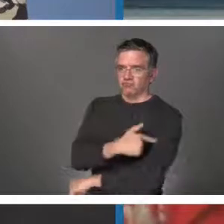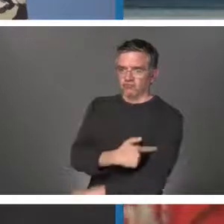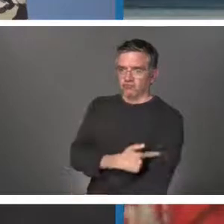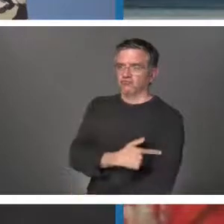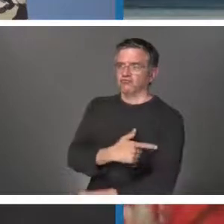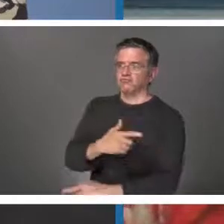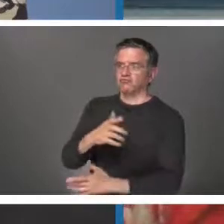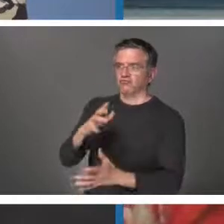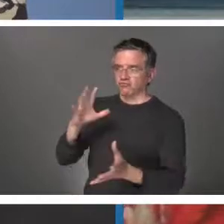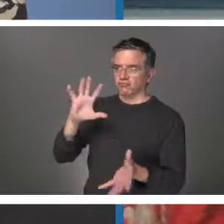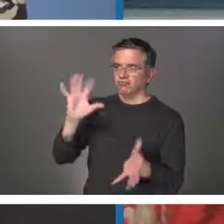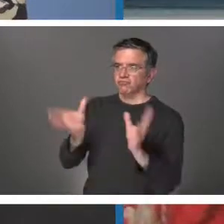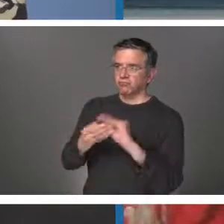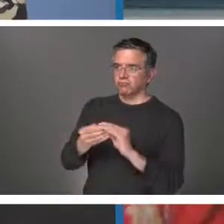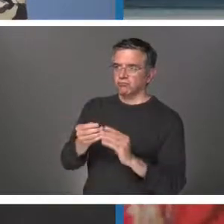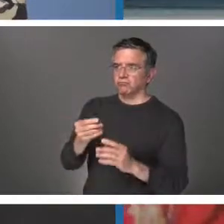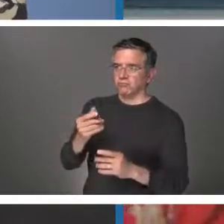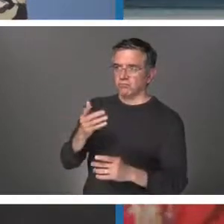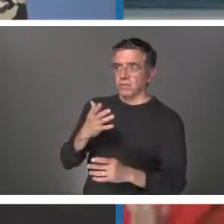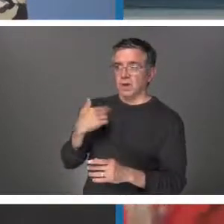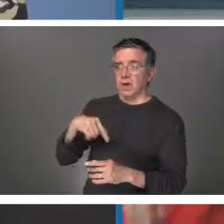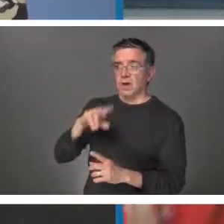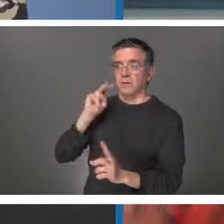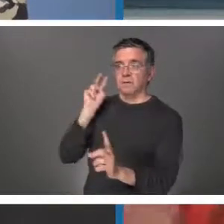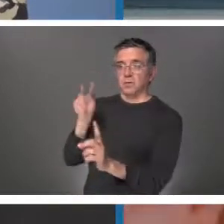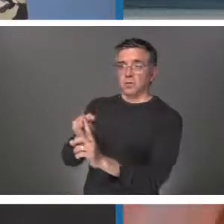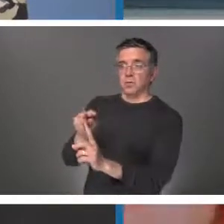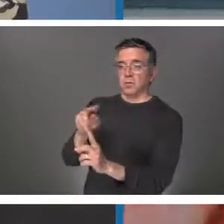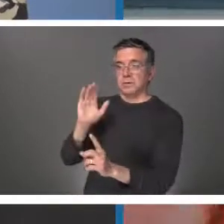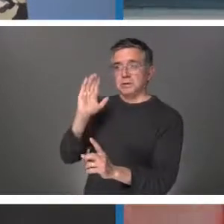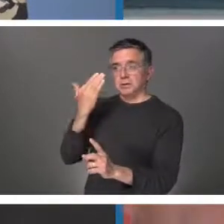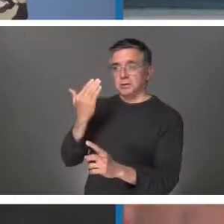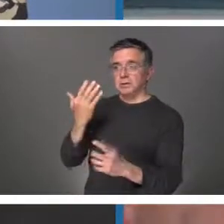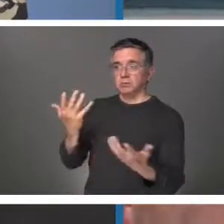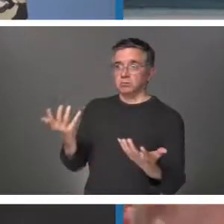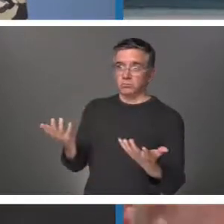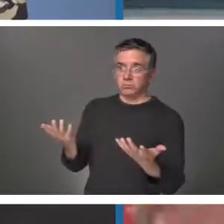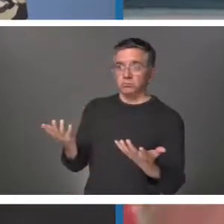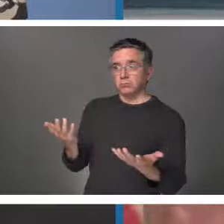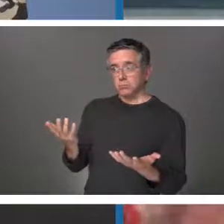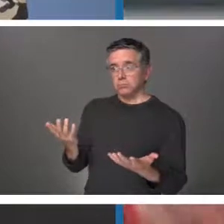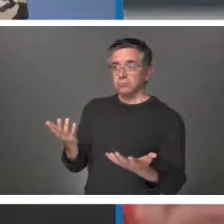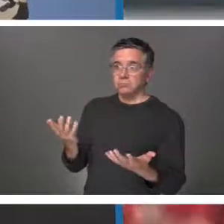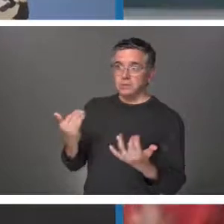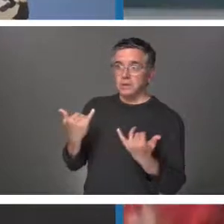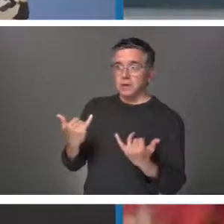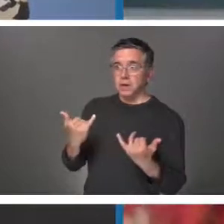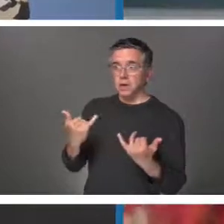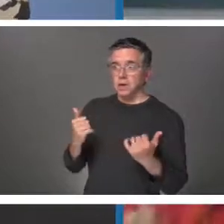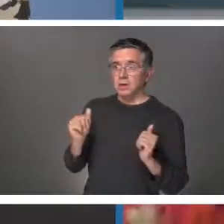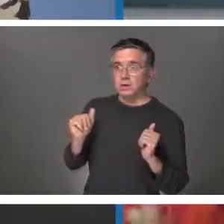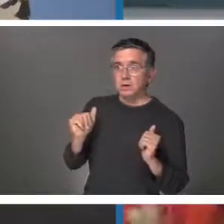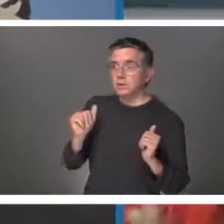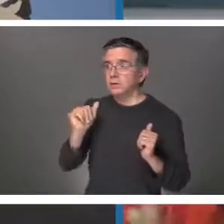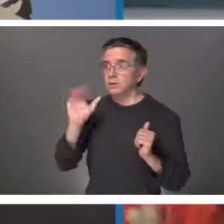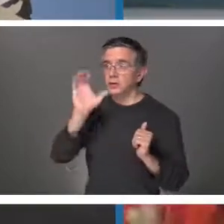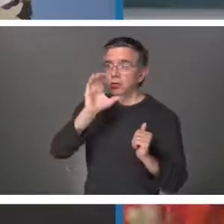From our angle, it seems like we're kind of hitting that saturation point of the folks that were vaccine enthusiasts.